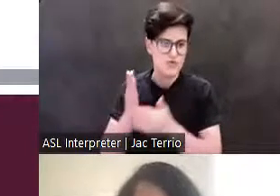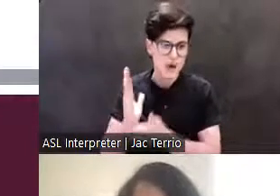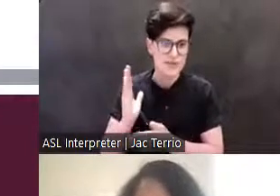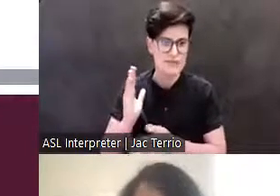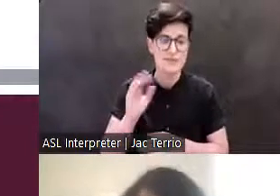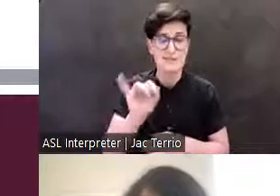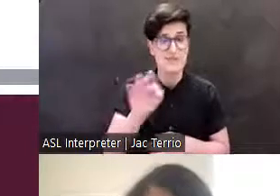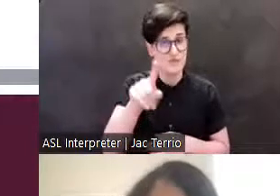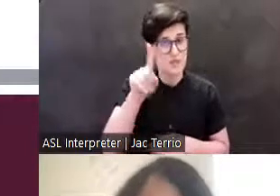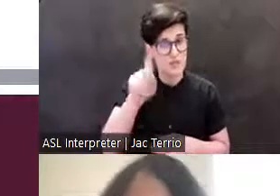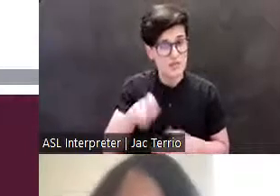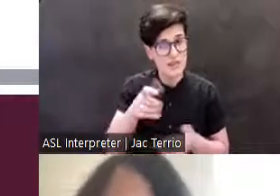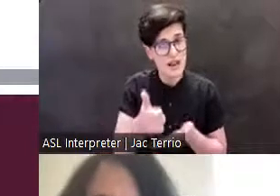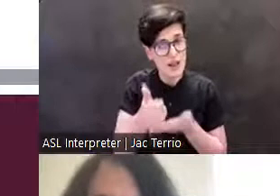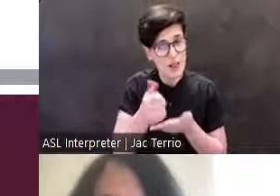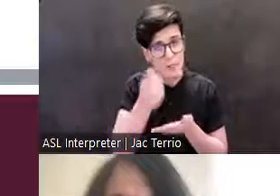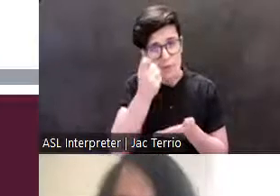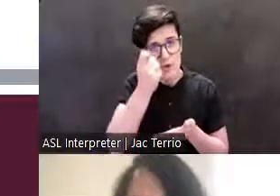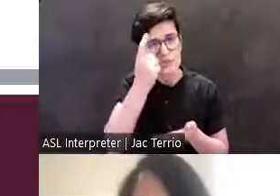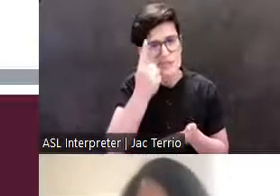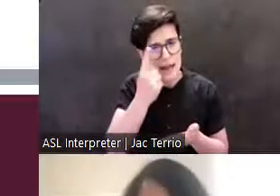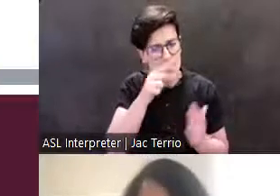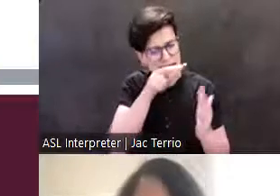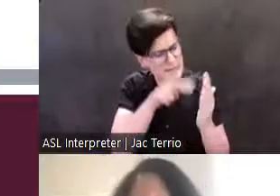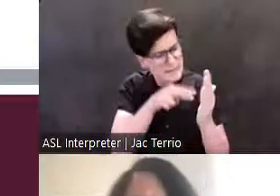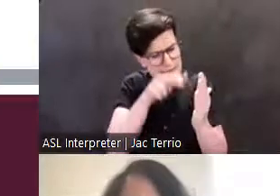are, we urge you to go to the Connecticut fair housing center.